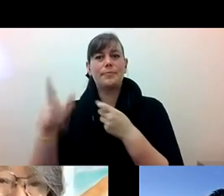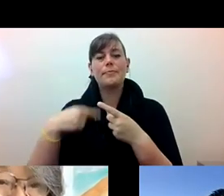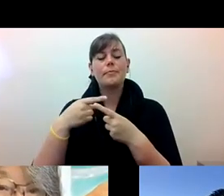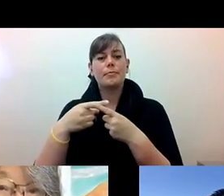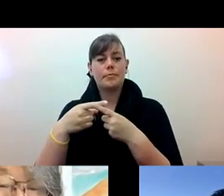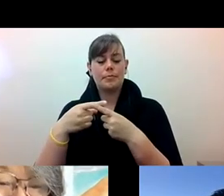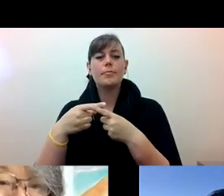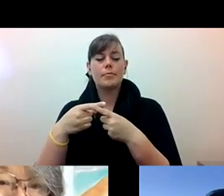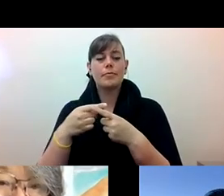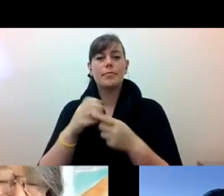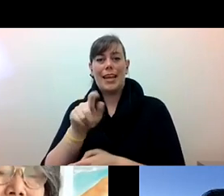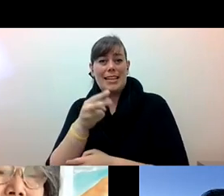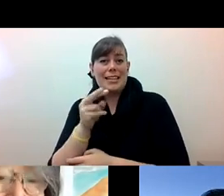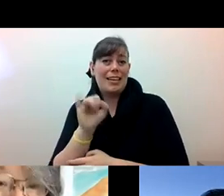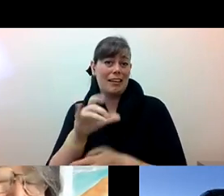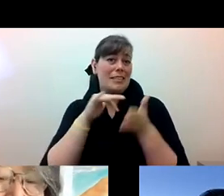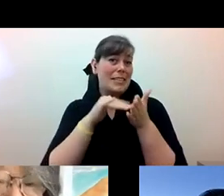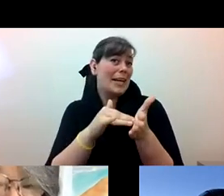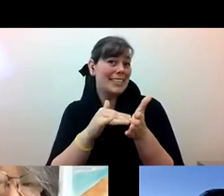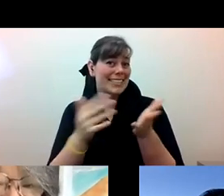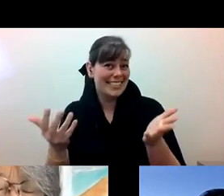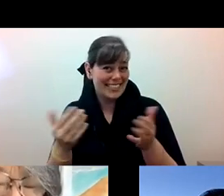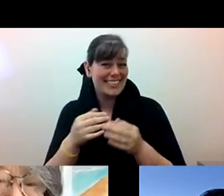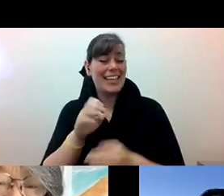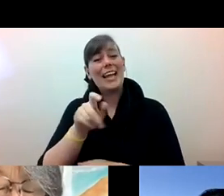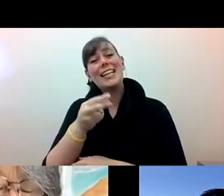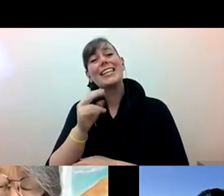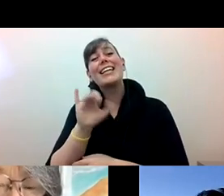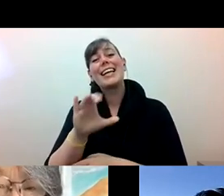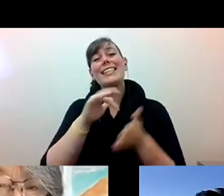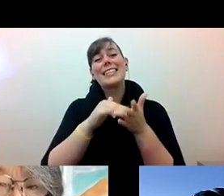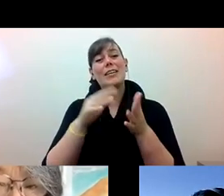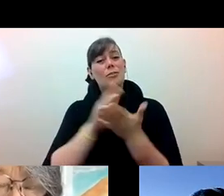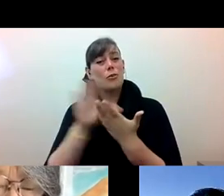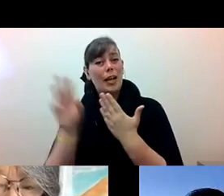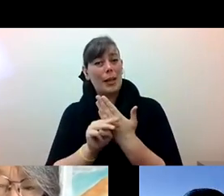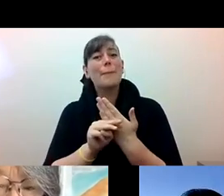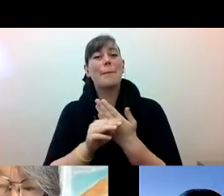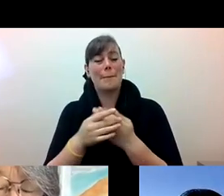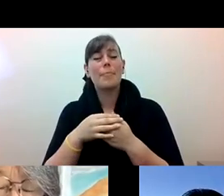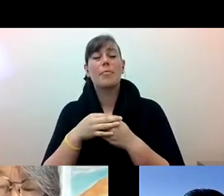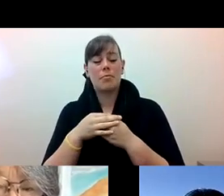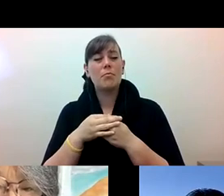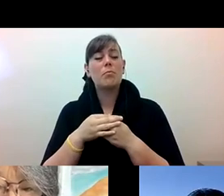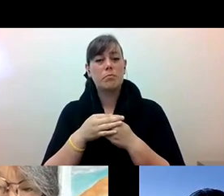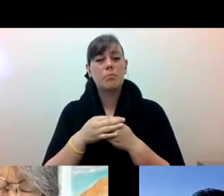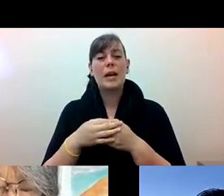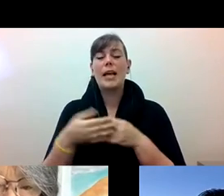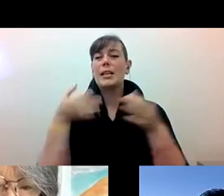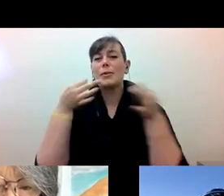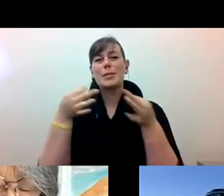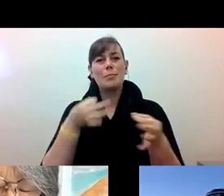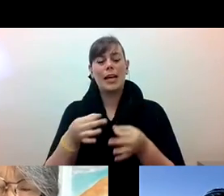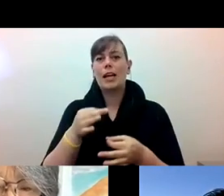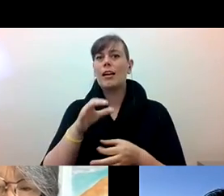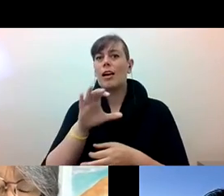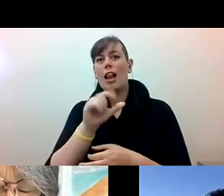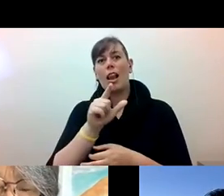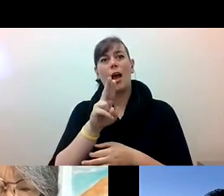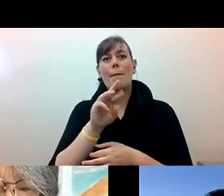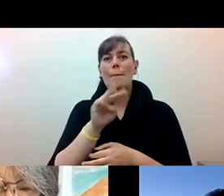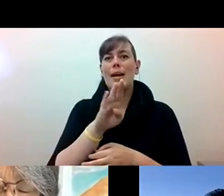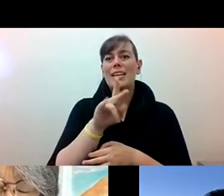Alex Tom he/him: on ethnic studies. And it was an ethnic studies curriculum and they talked about, you know, Christopher Columbus, slavery, they talked about